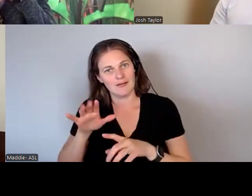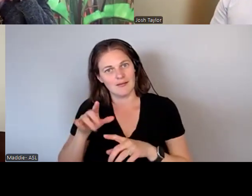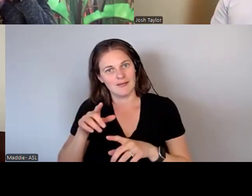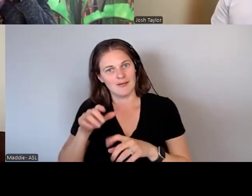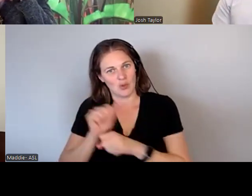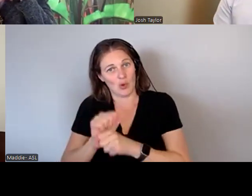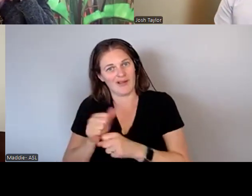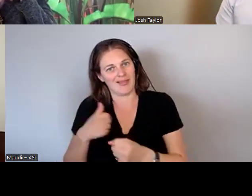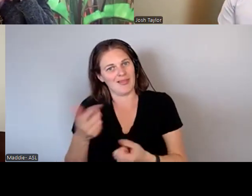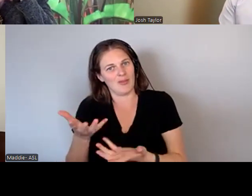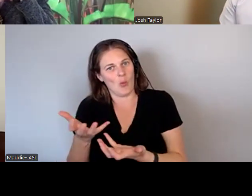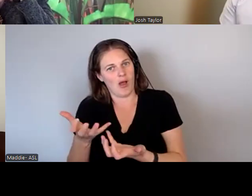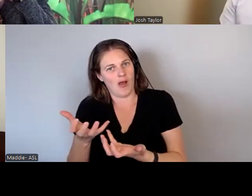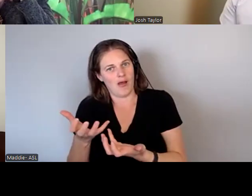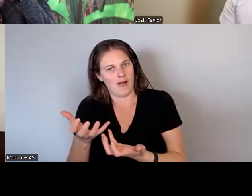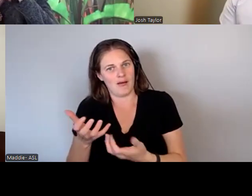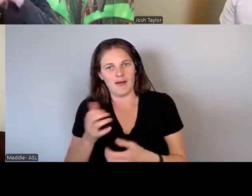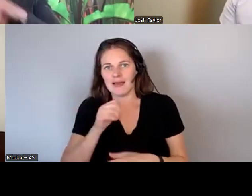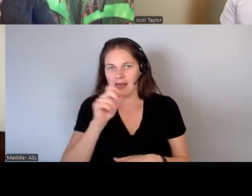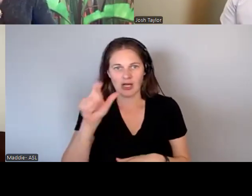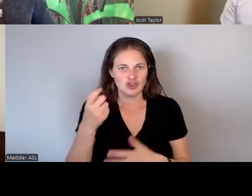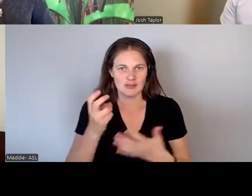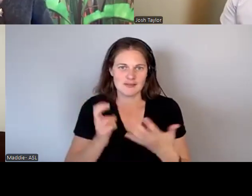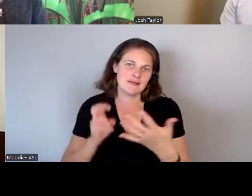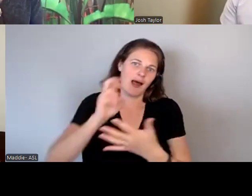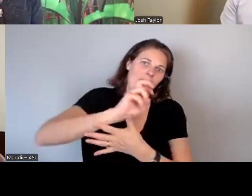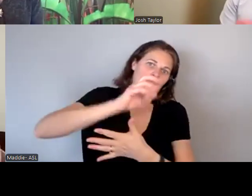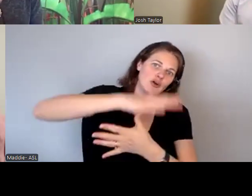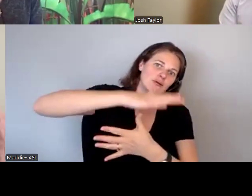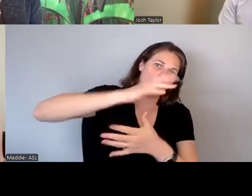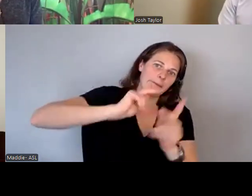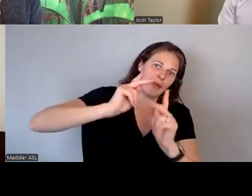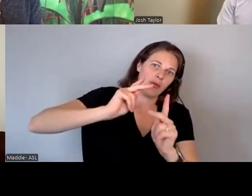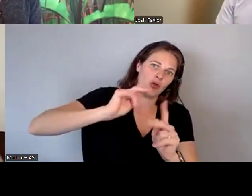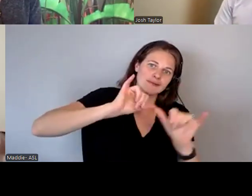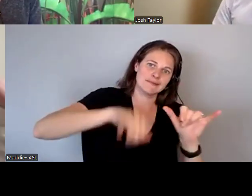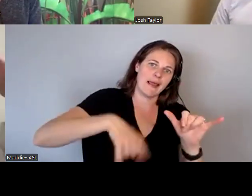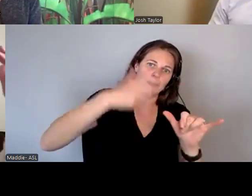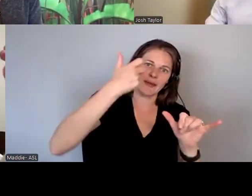And so, and it's not just the higher-up people who are staying because they've reached the point